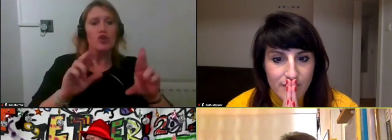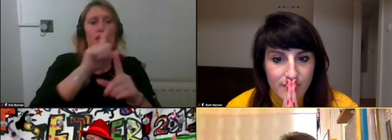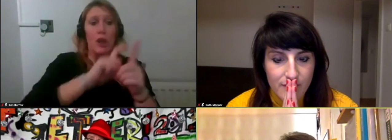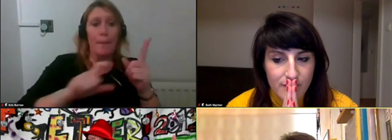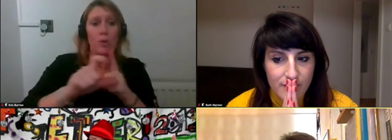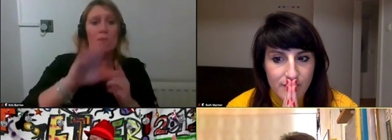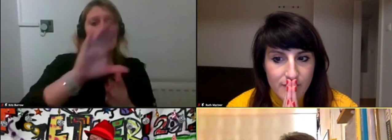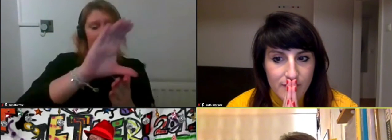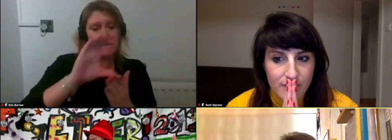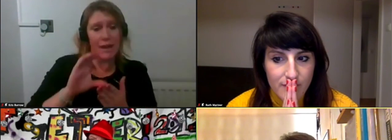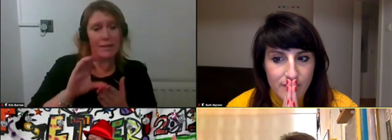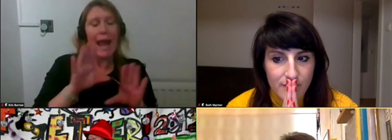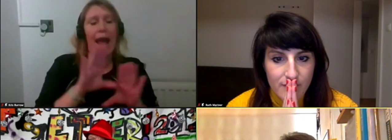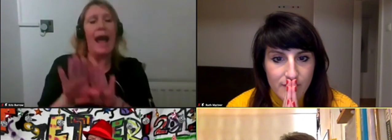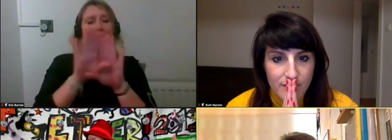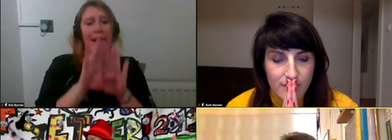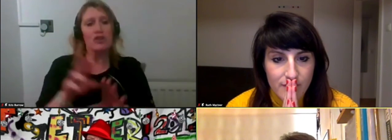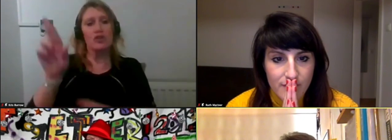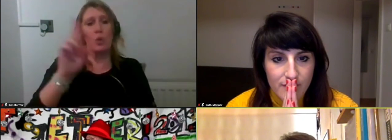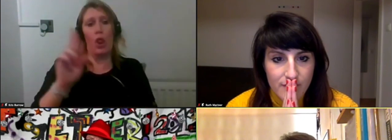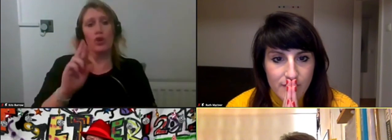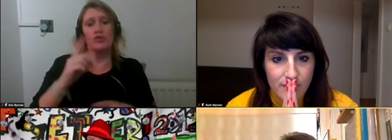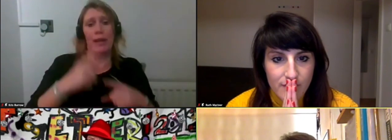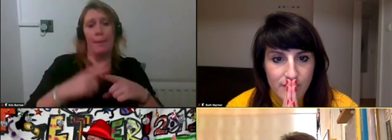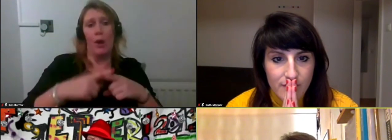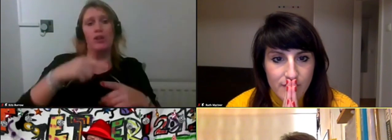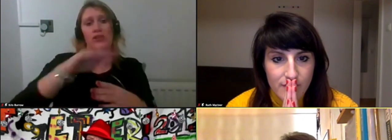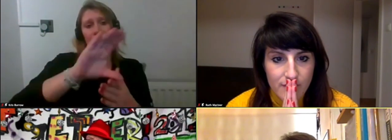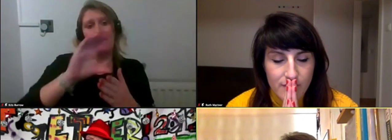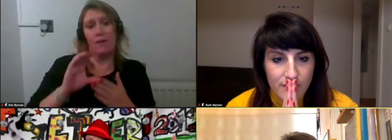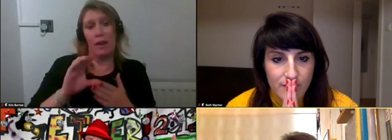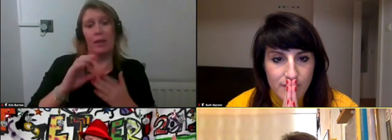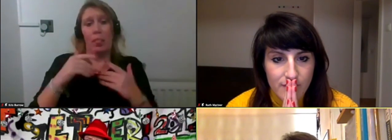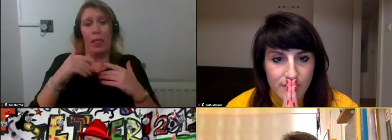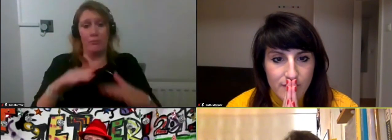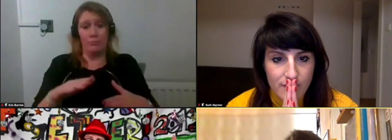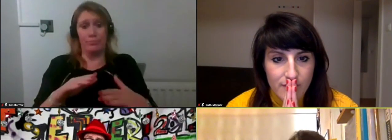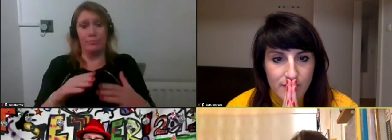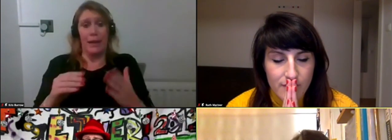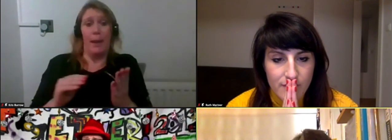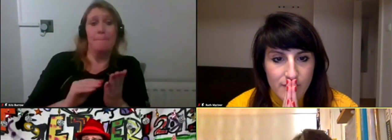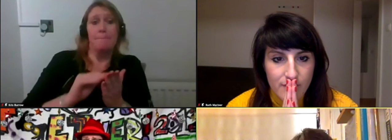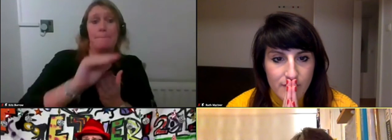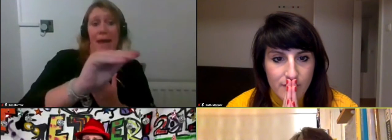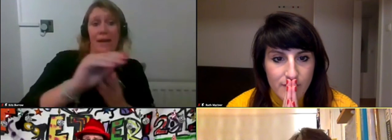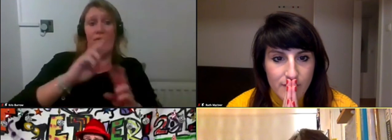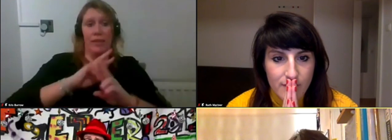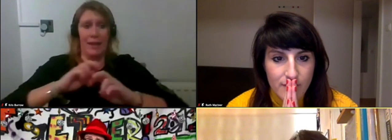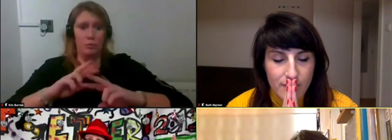emergency fund who have stepped in and paid for the captioning. Thank you to all